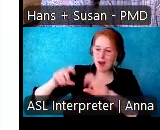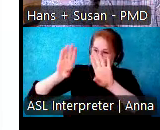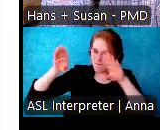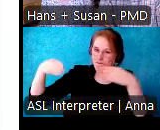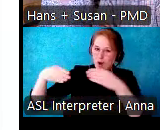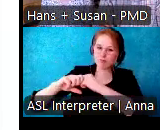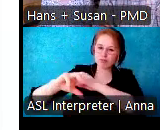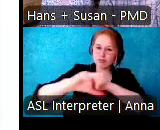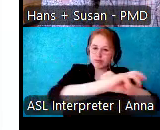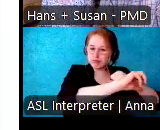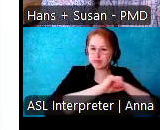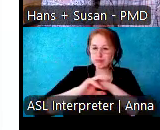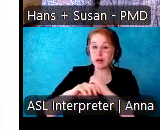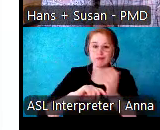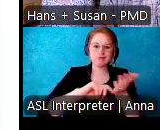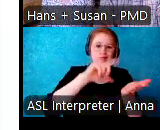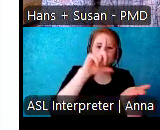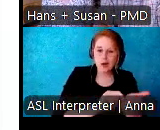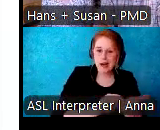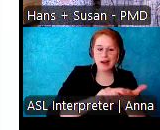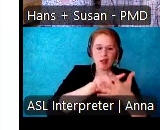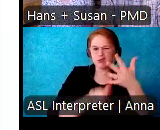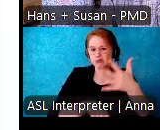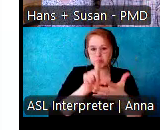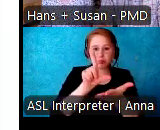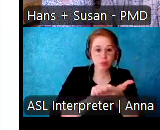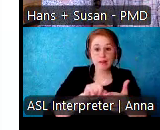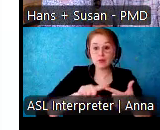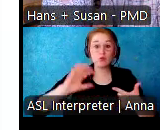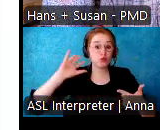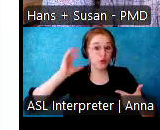whether it's print, radio is quite common in Wisconsin